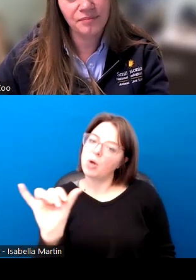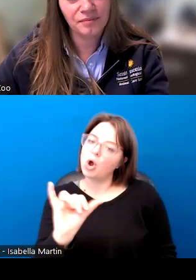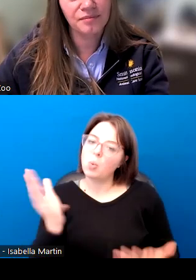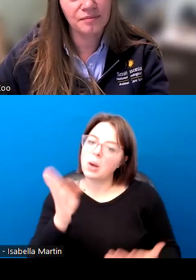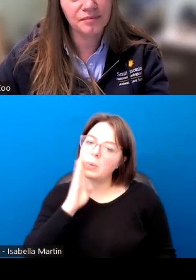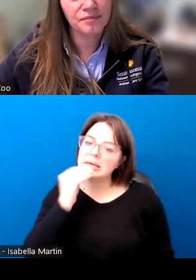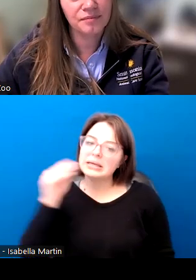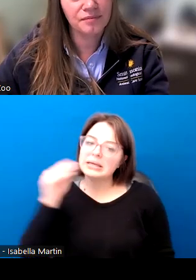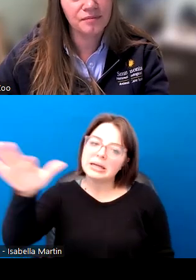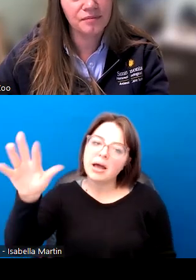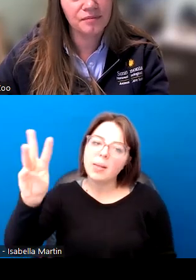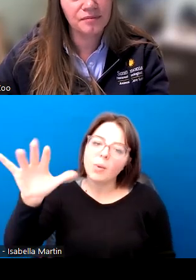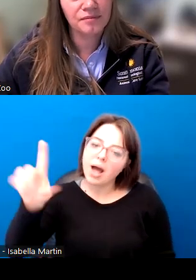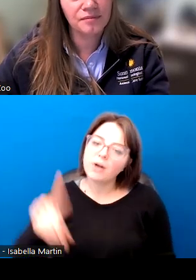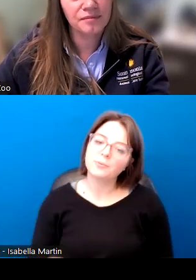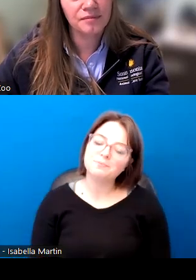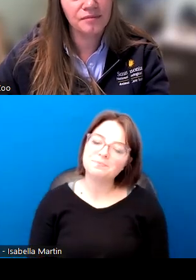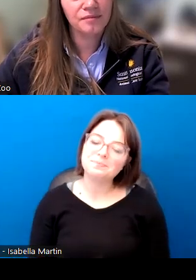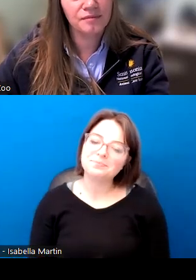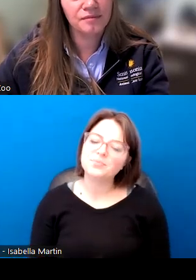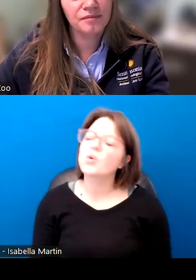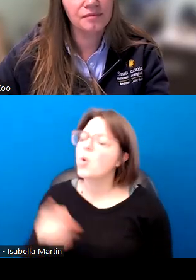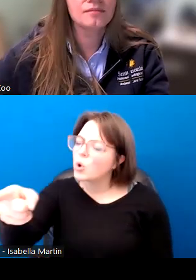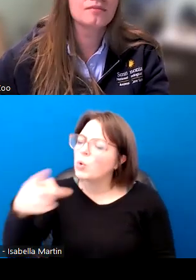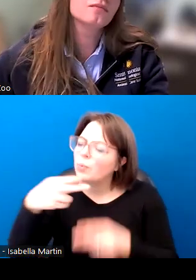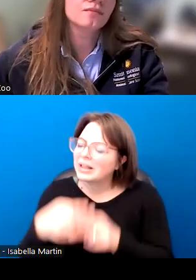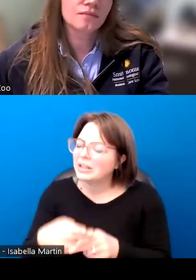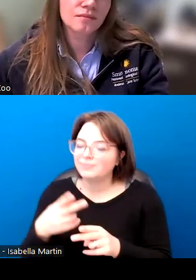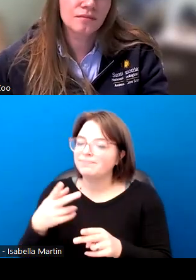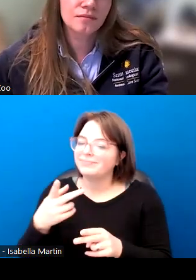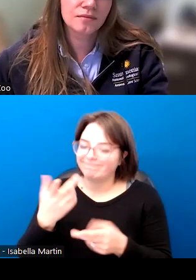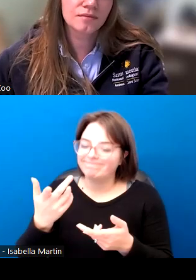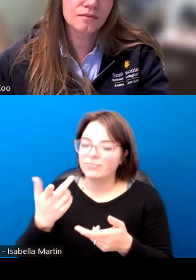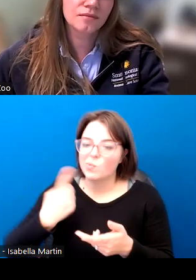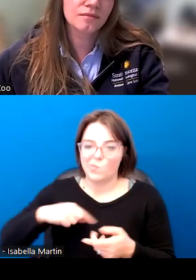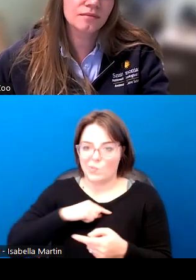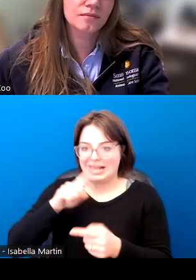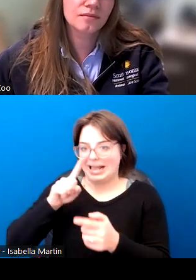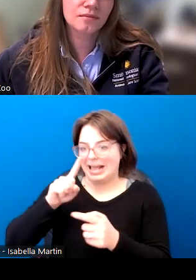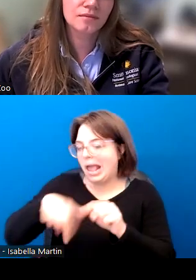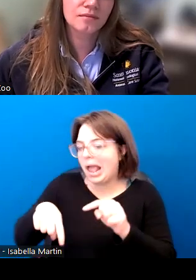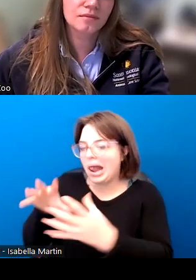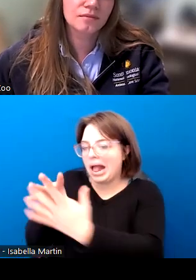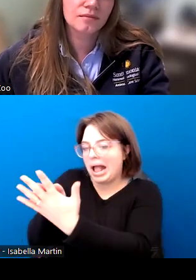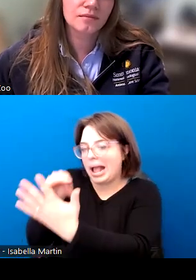So again you mentioned that we can't exactly replicate what they eat in the wild, but wouldn't